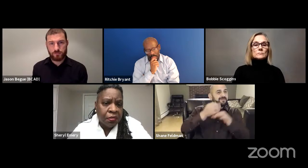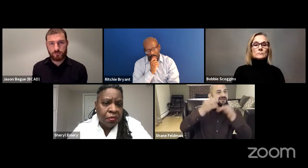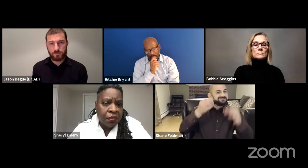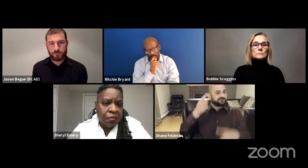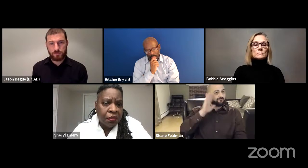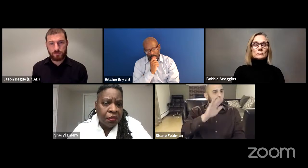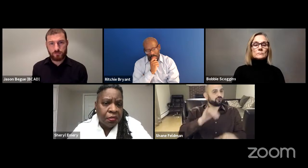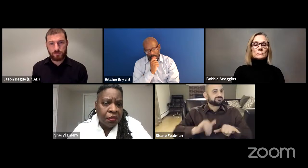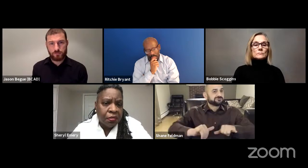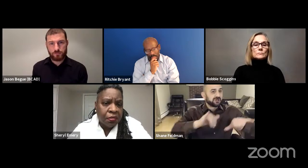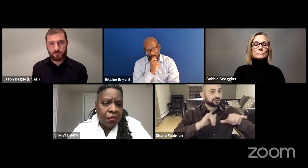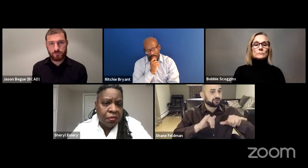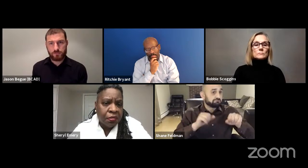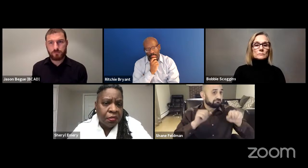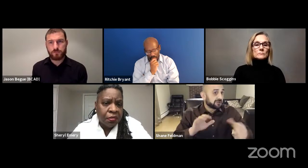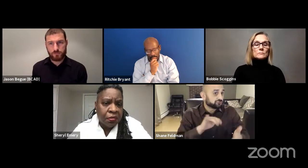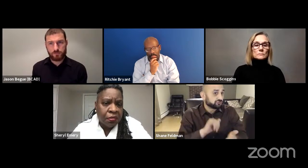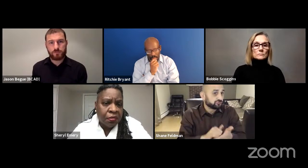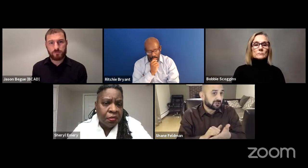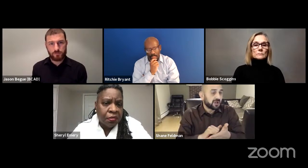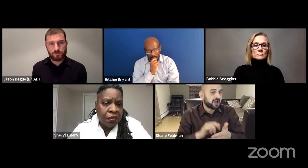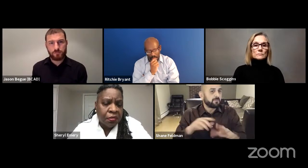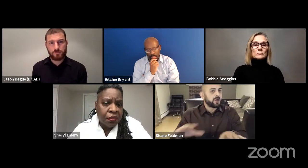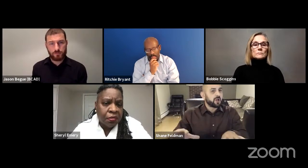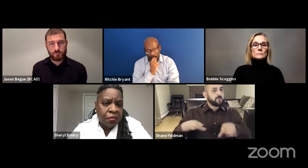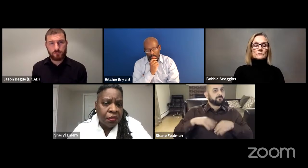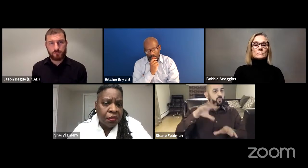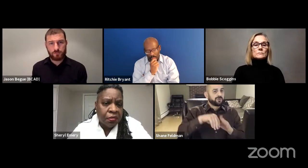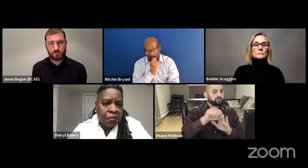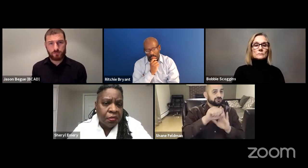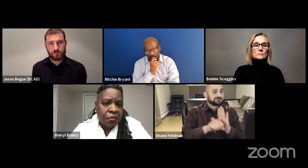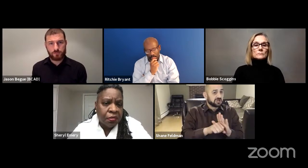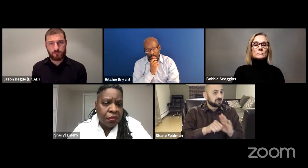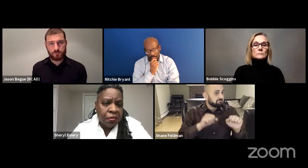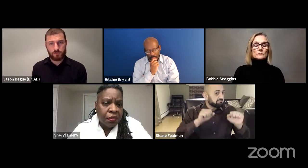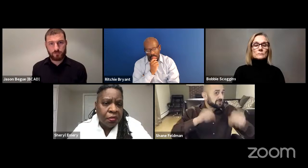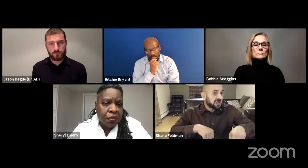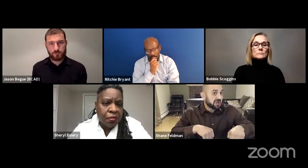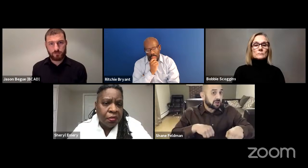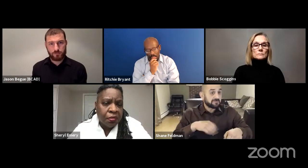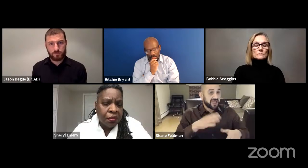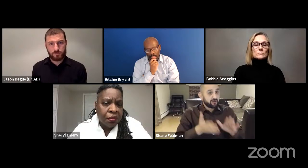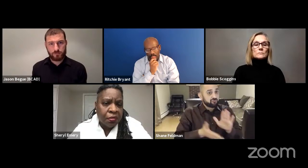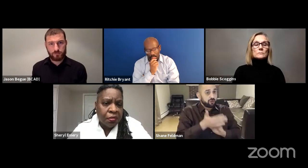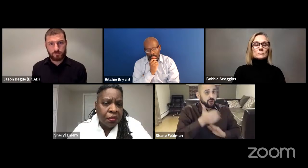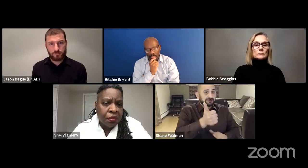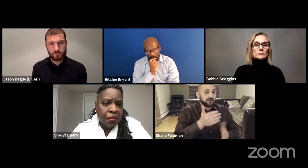a license from BEI, other people are making decisions on the standards. That might be